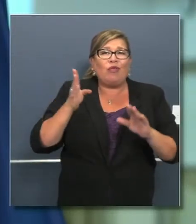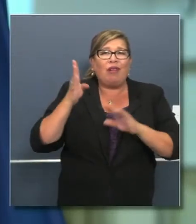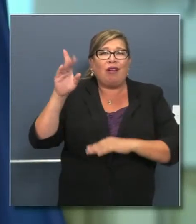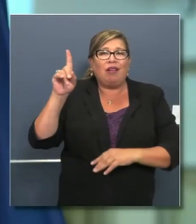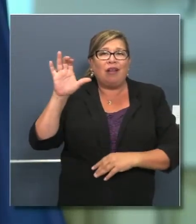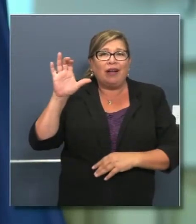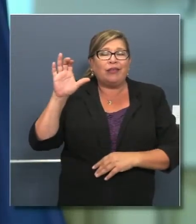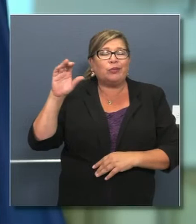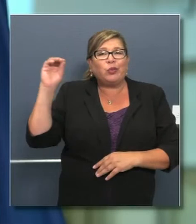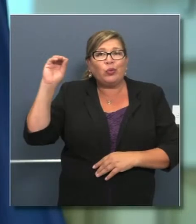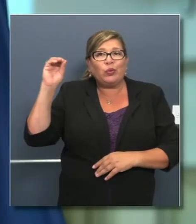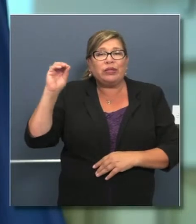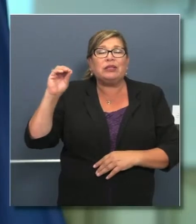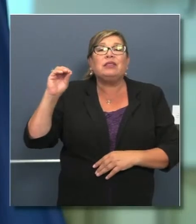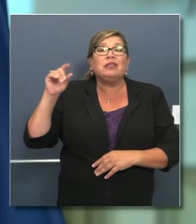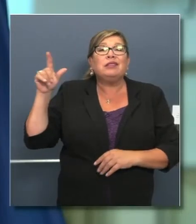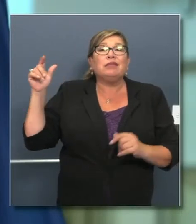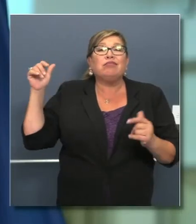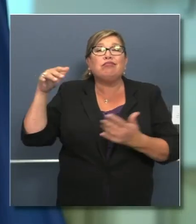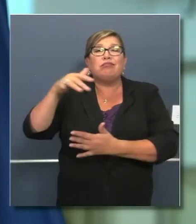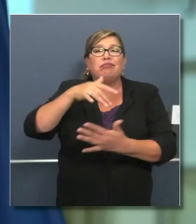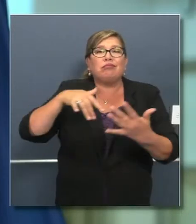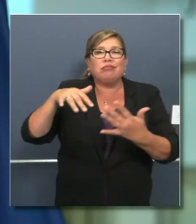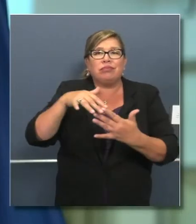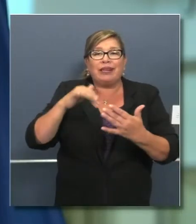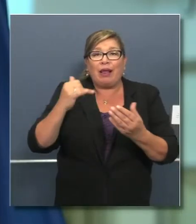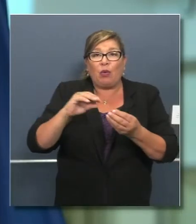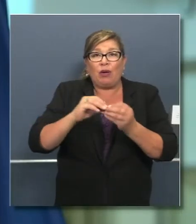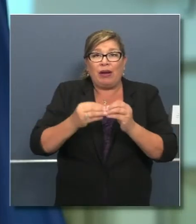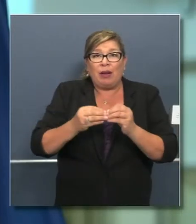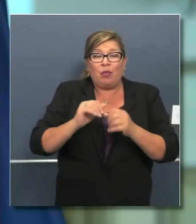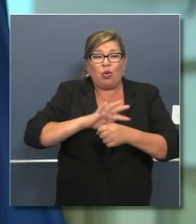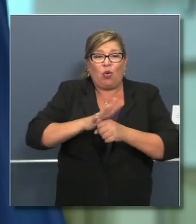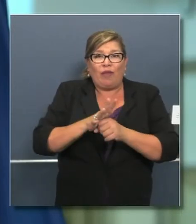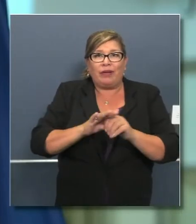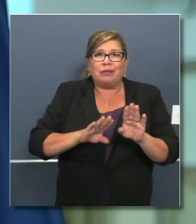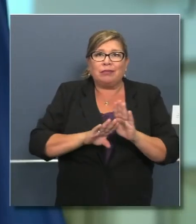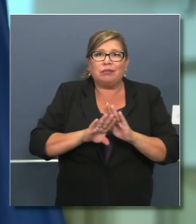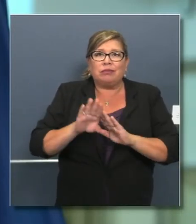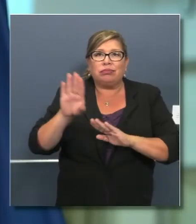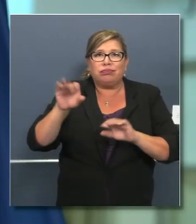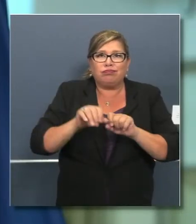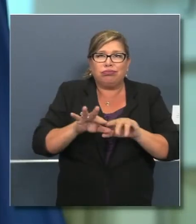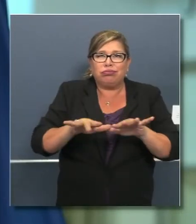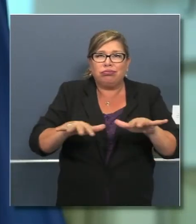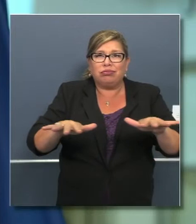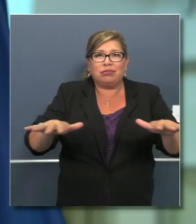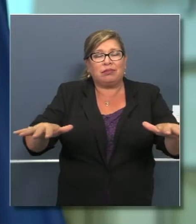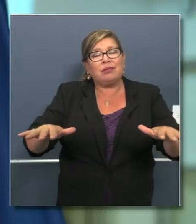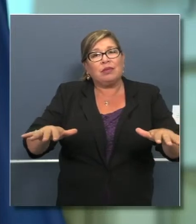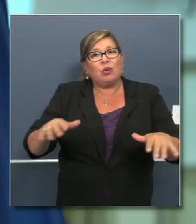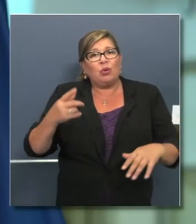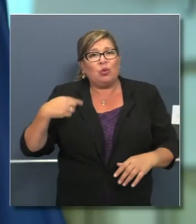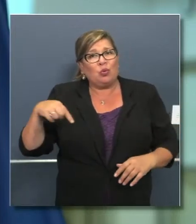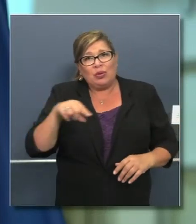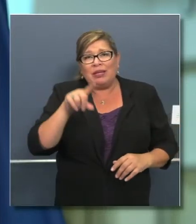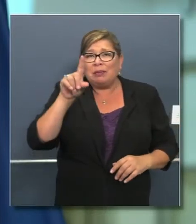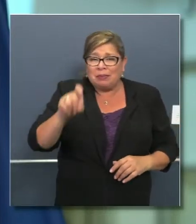record numbers as well we have to sober up to this reality we're still in the first wave we're not in